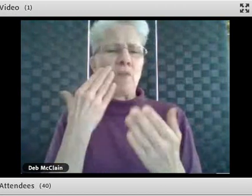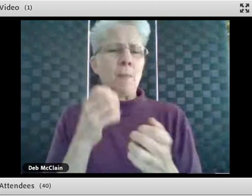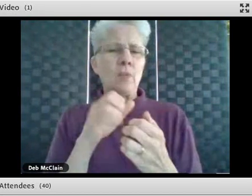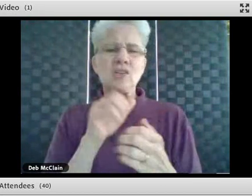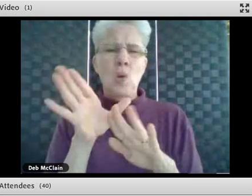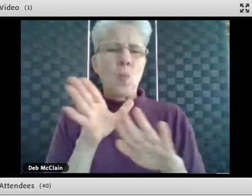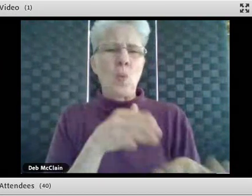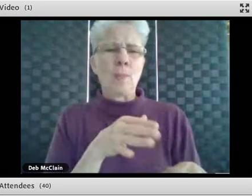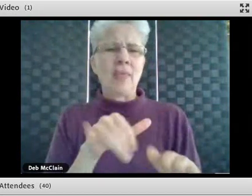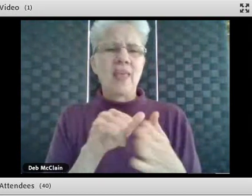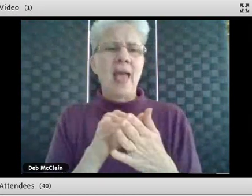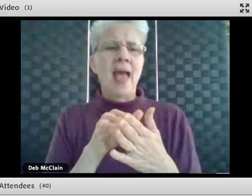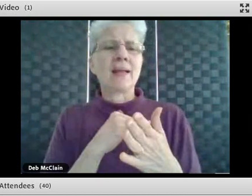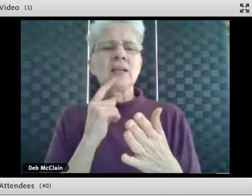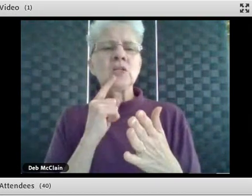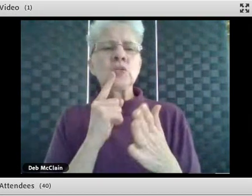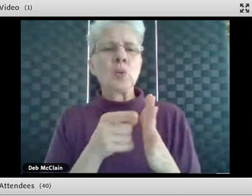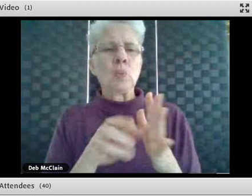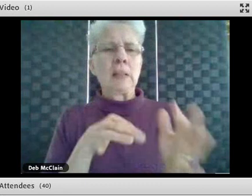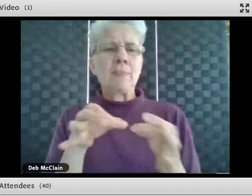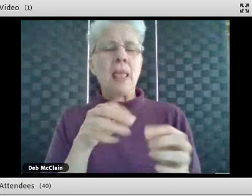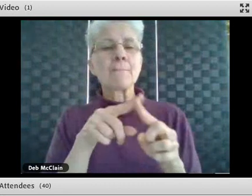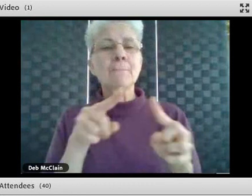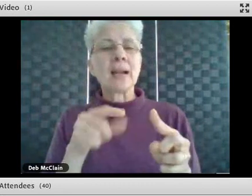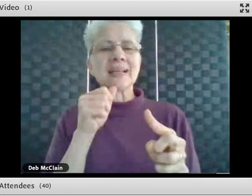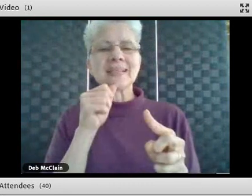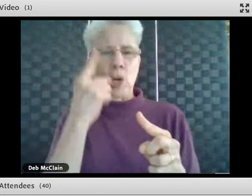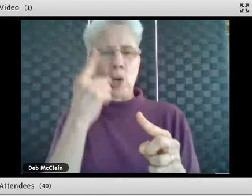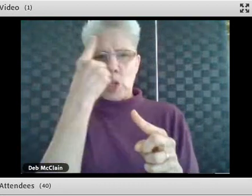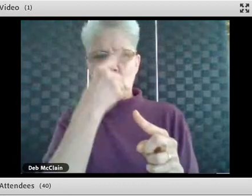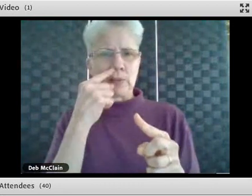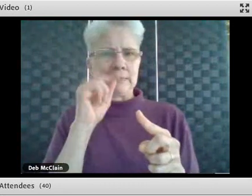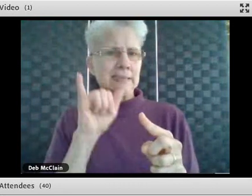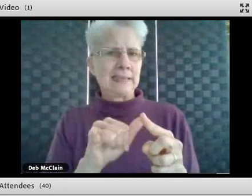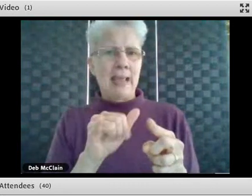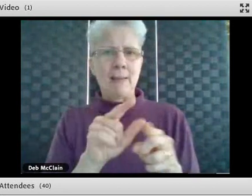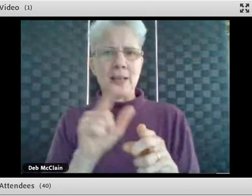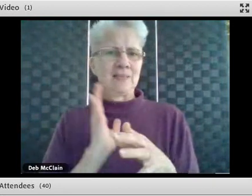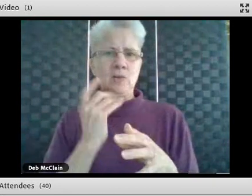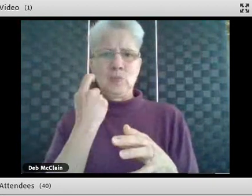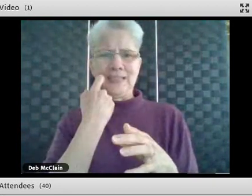You'll see in just a minute. But it's not gonna look the same way as what we just saw in Class Web.